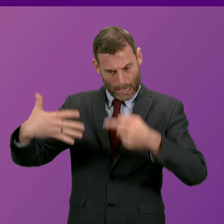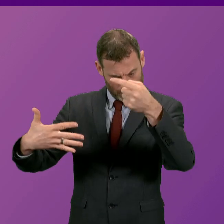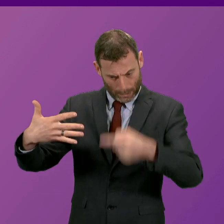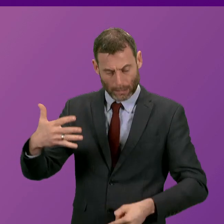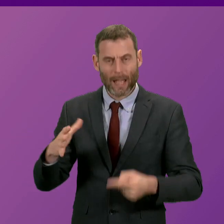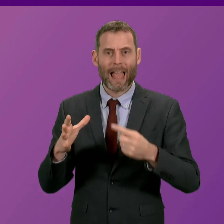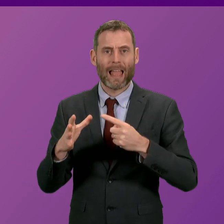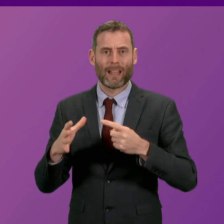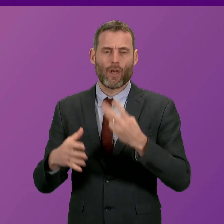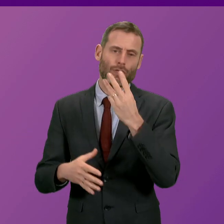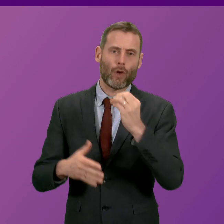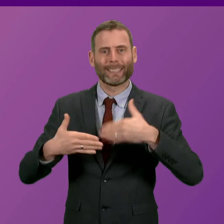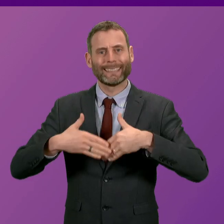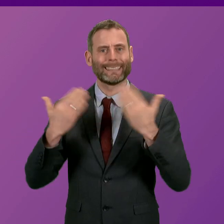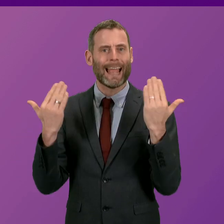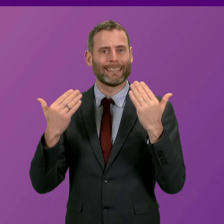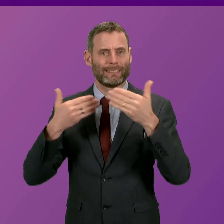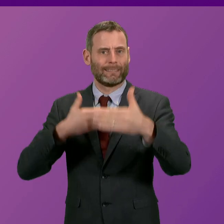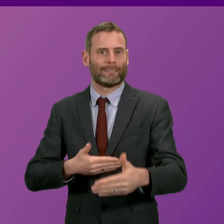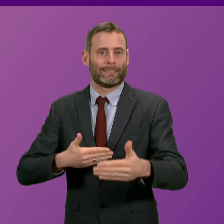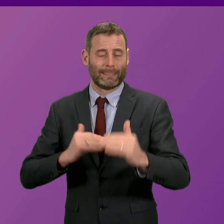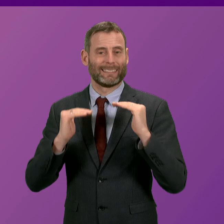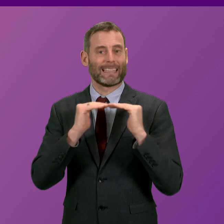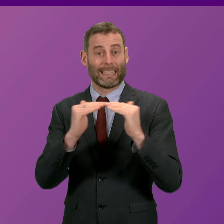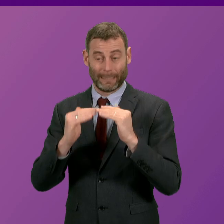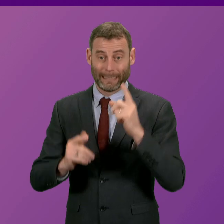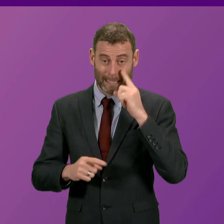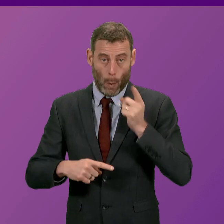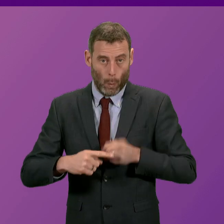so that more patients are being treated and are treated within a quicker timescale.